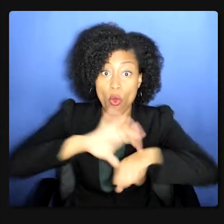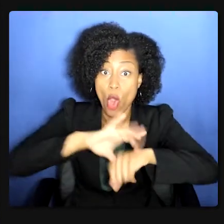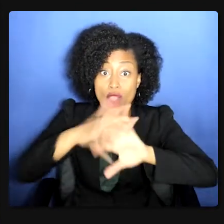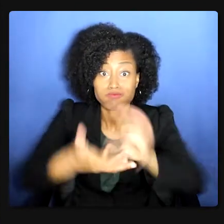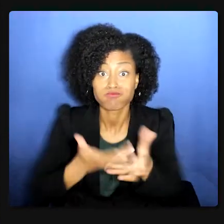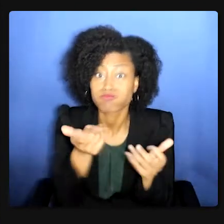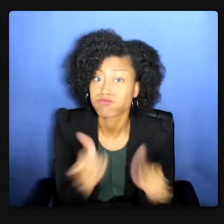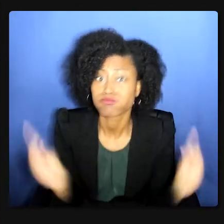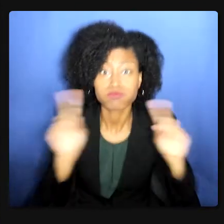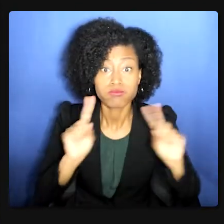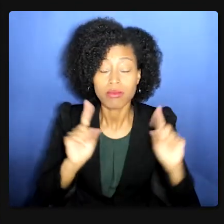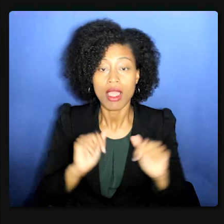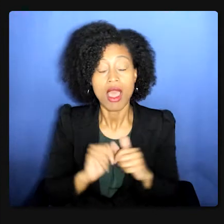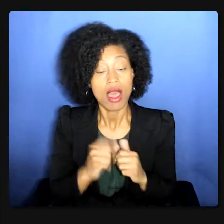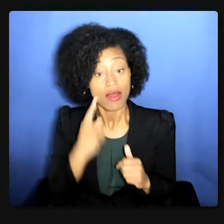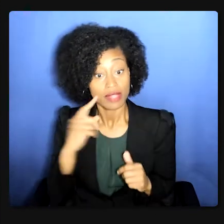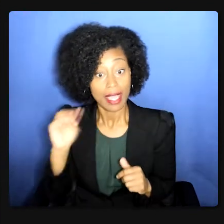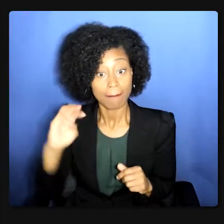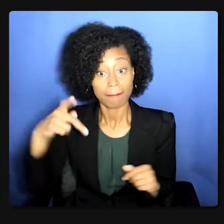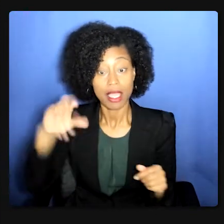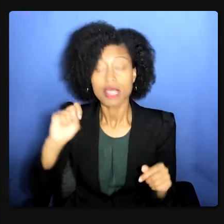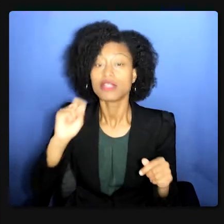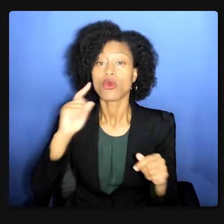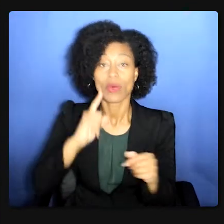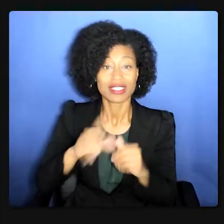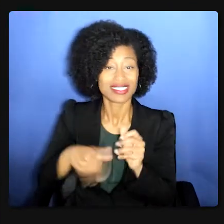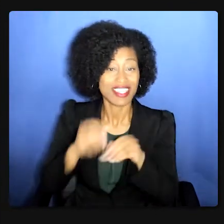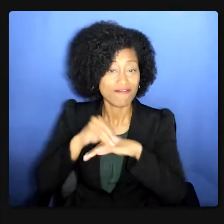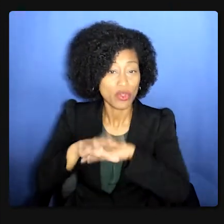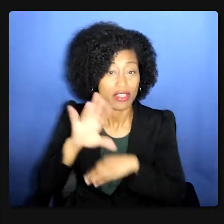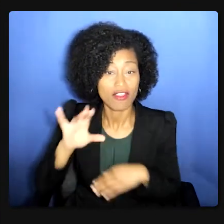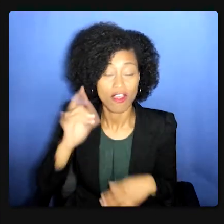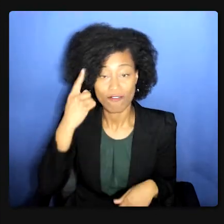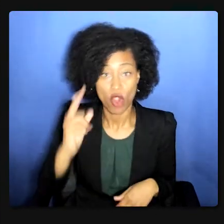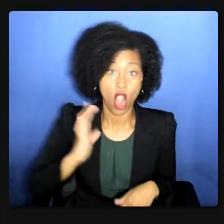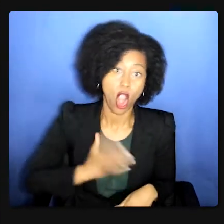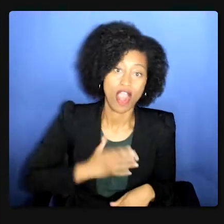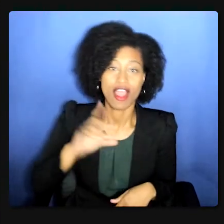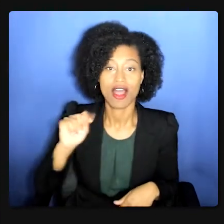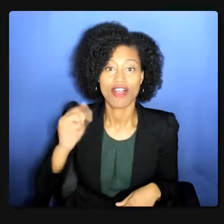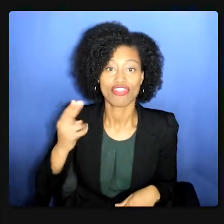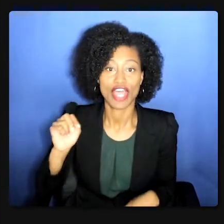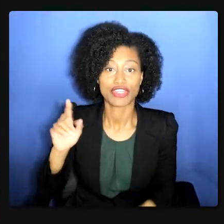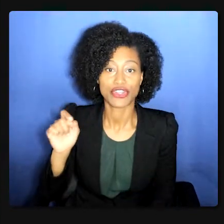[Amie] And a lot of this MPS was influenced for our Thundernetes design as well, right? [Dimitris] Yeah, exactly right.